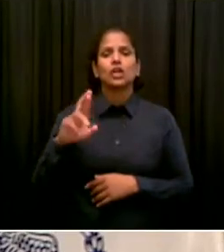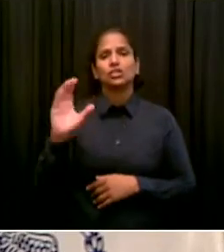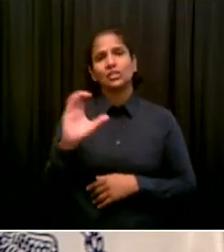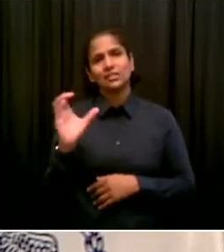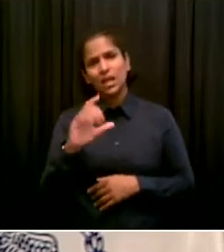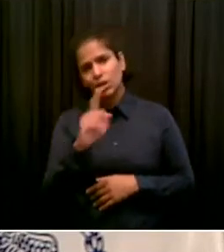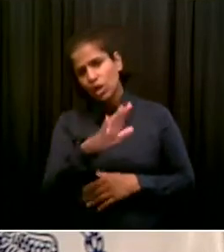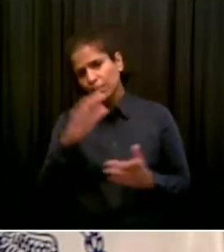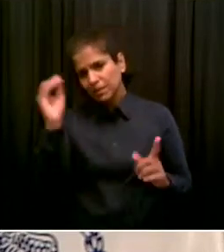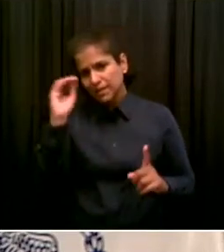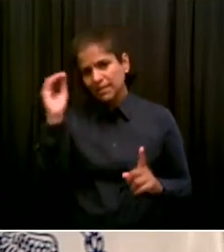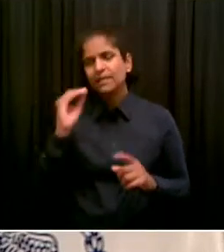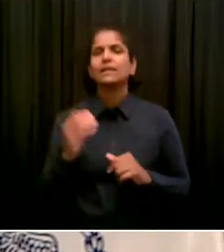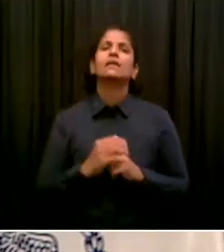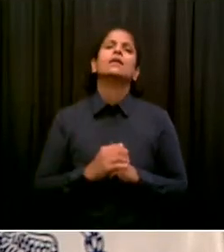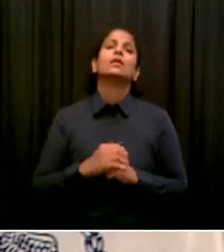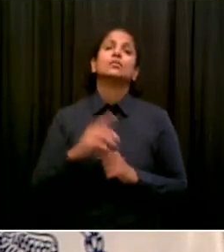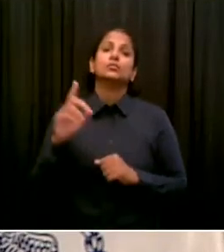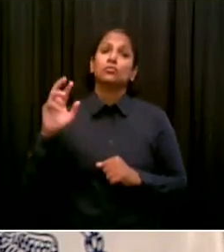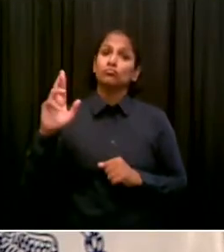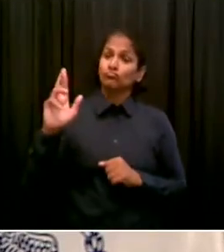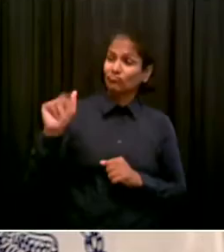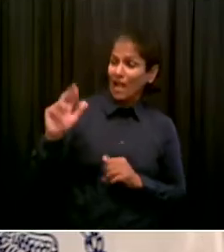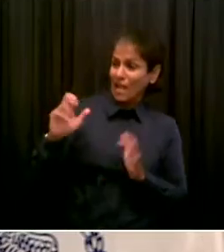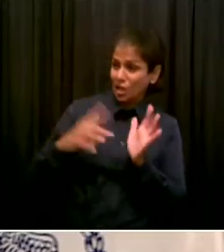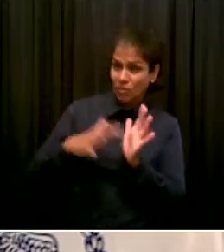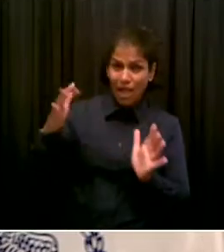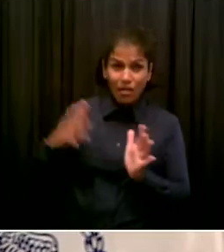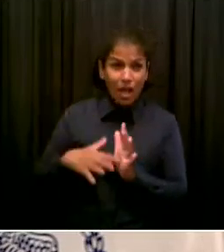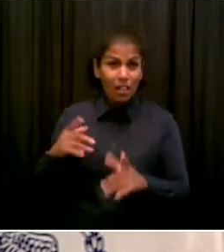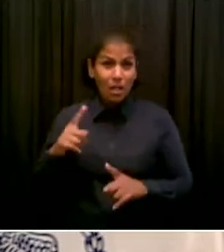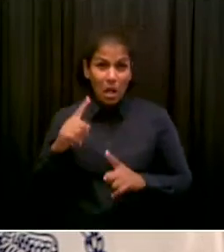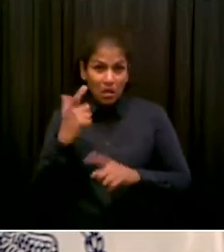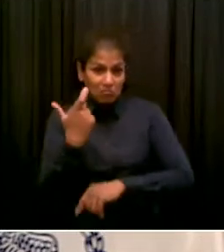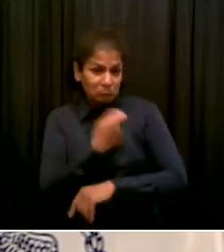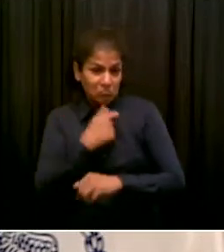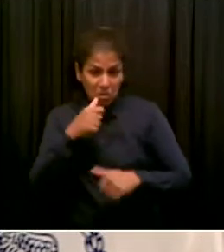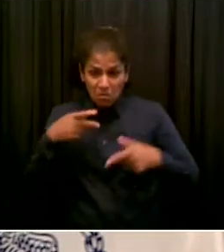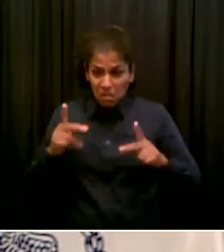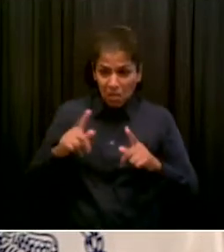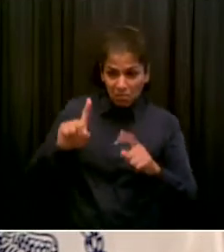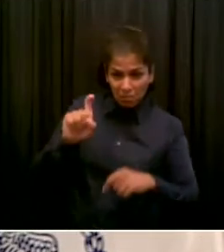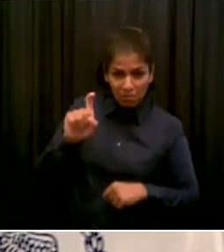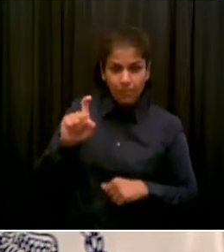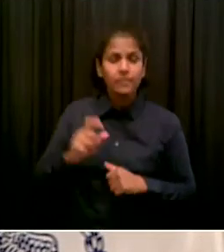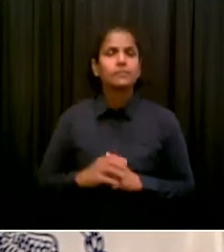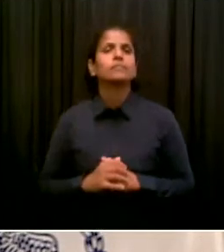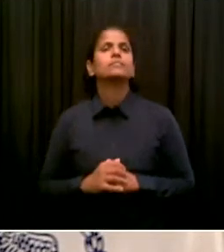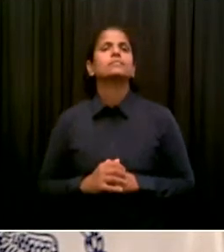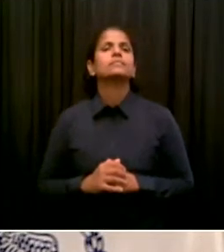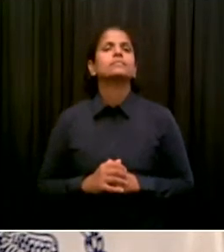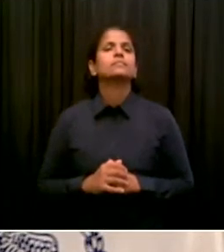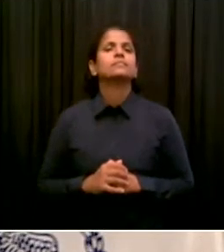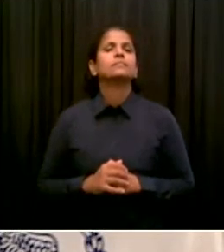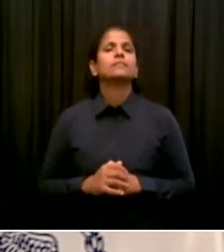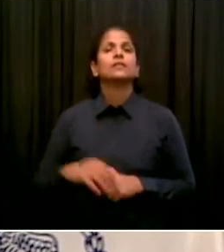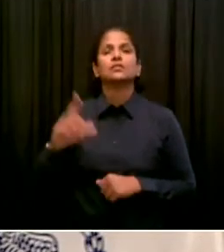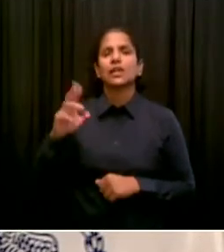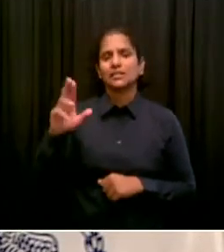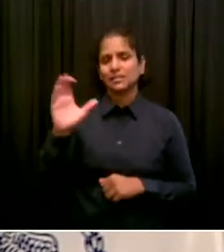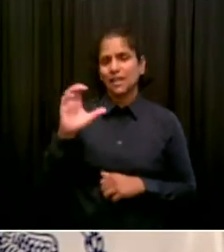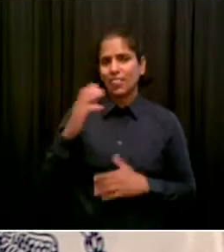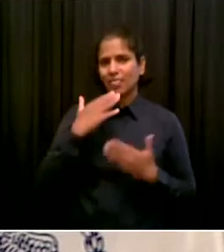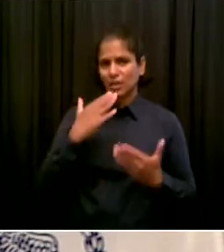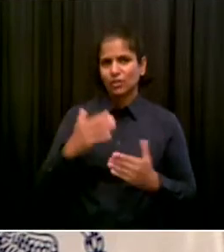HOW RARE IS IT THAT SOMEONE